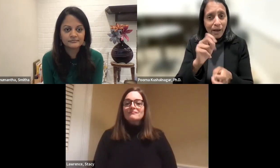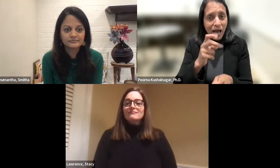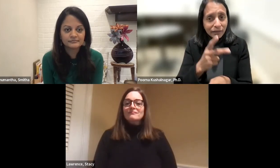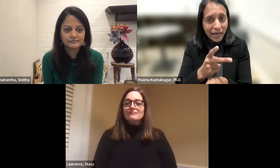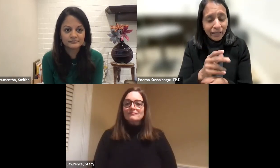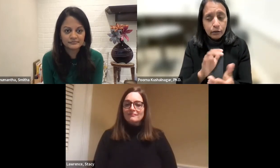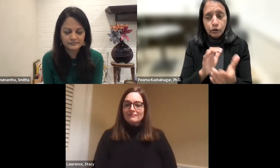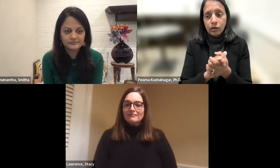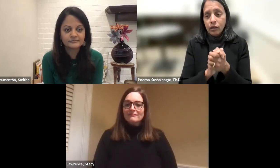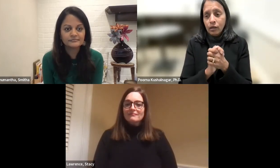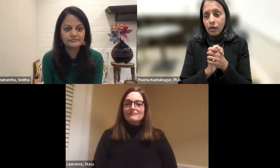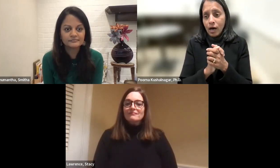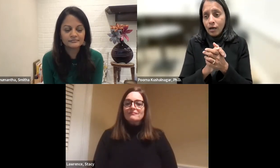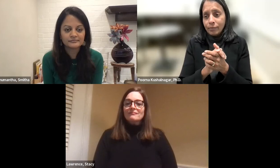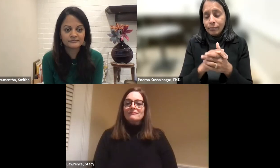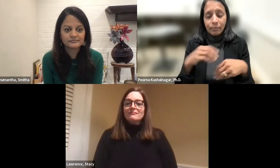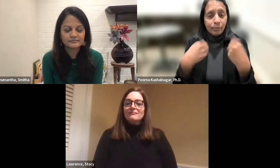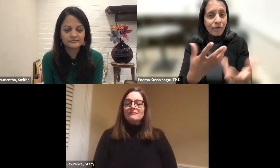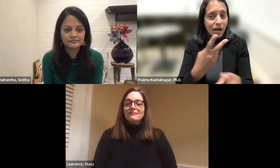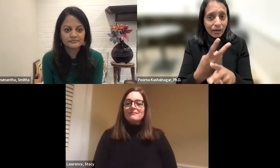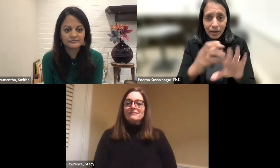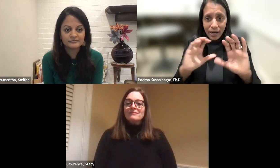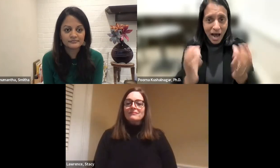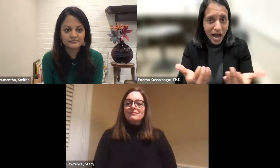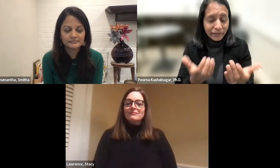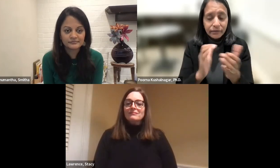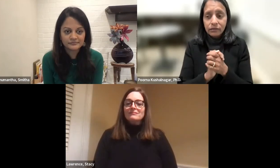of social support group to care for one another.